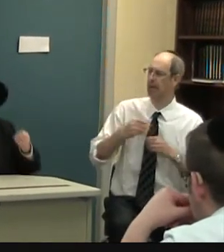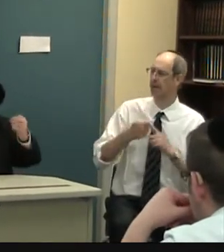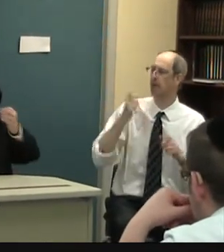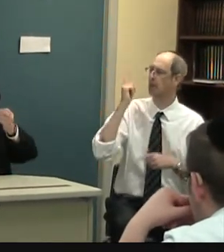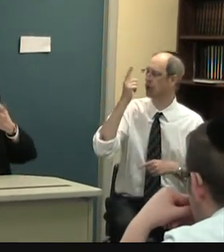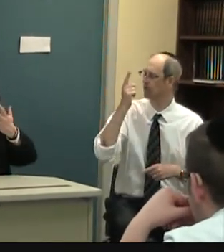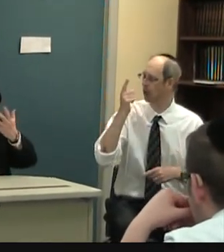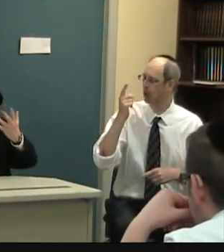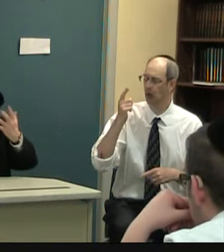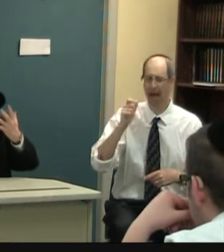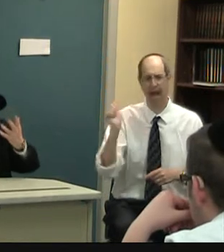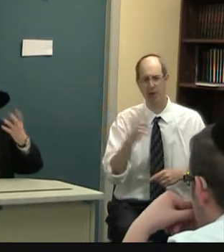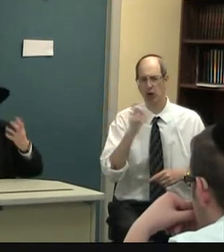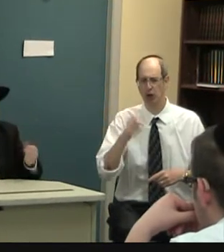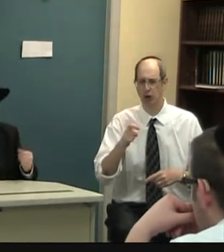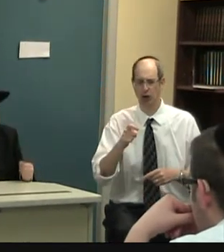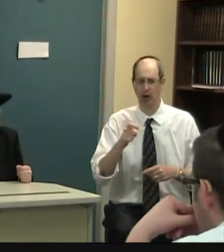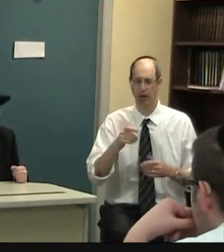everyone should be able to say sir such as such a woman